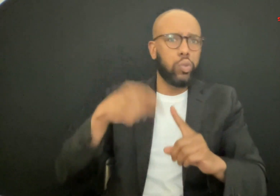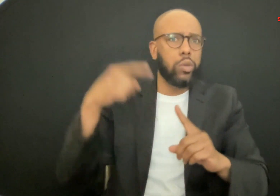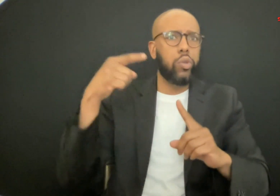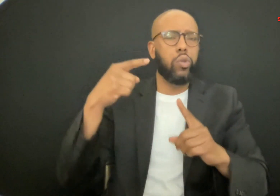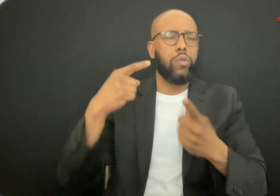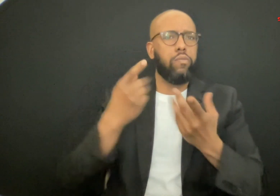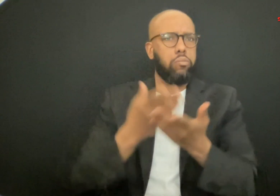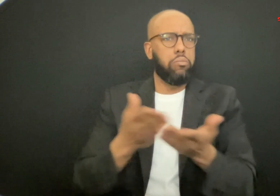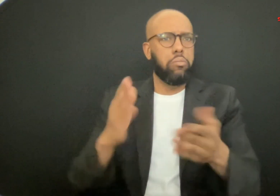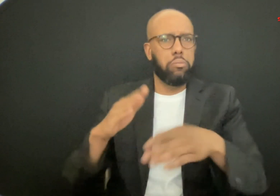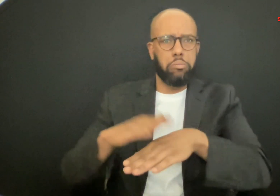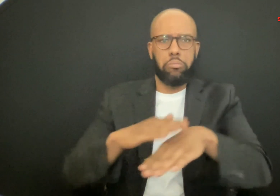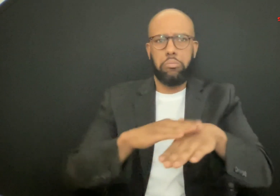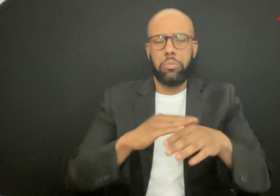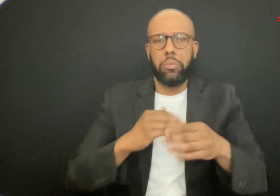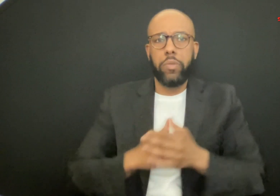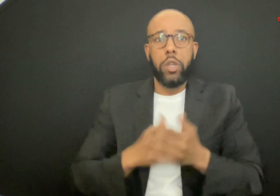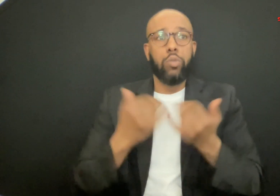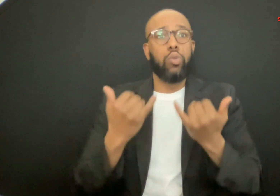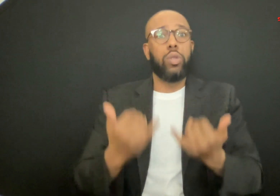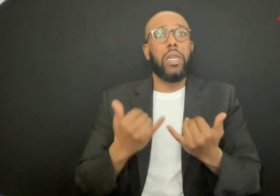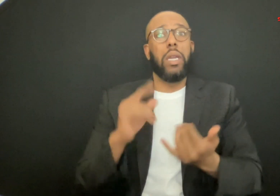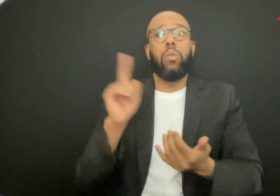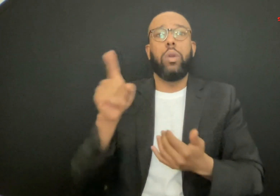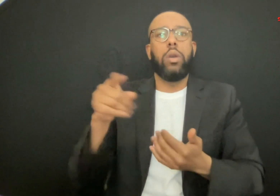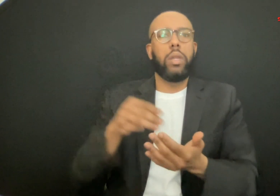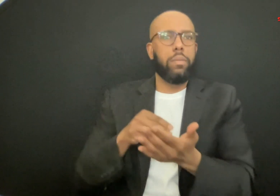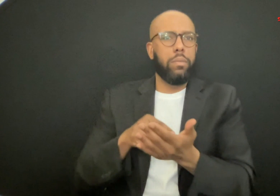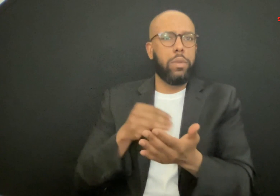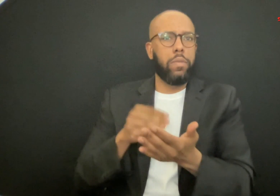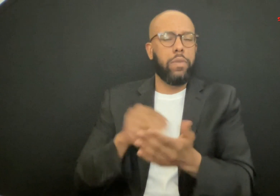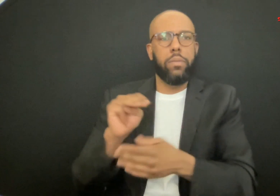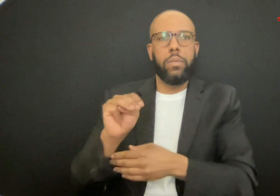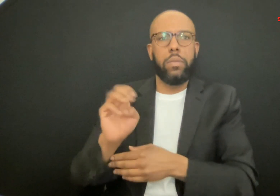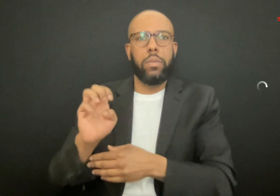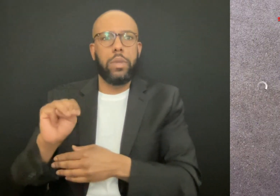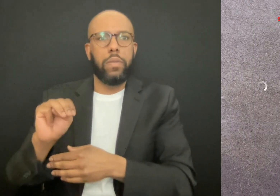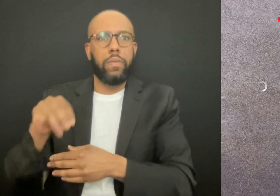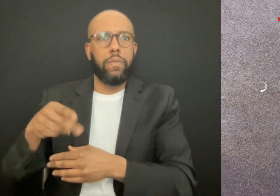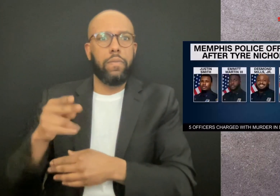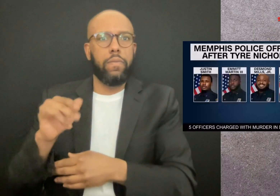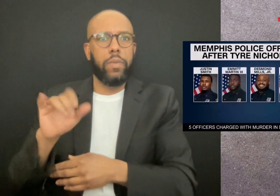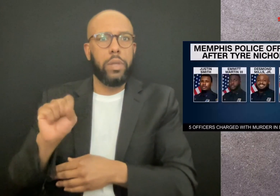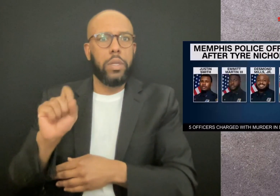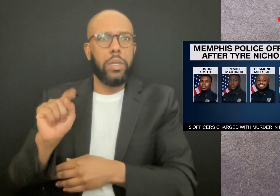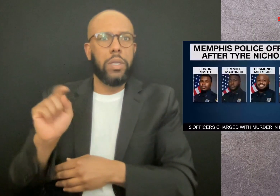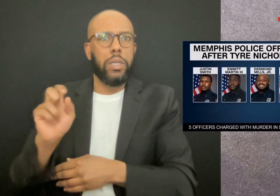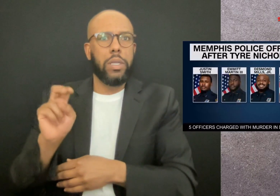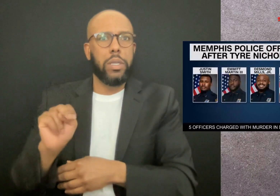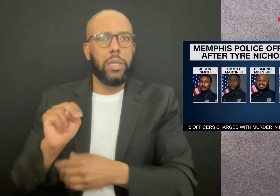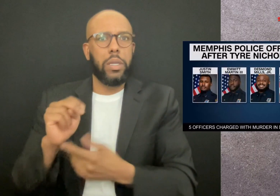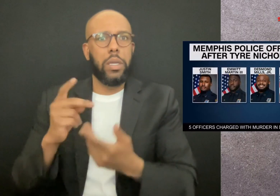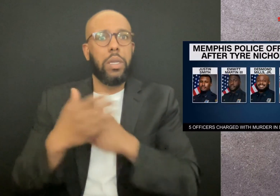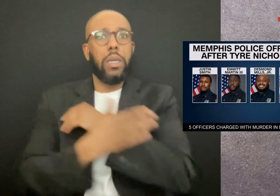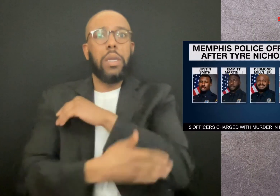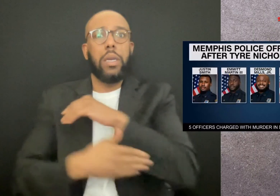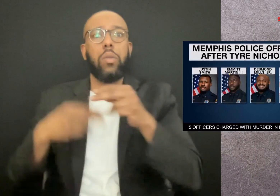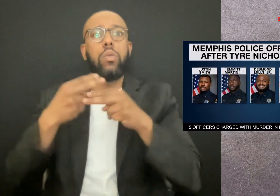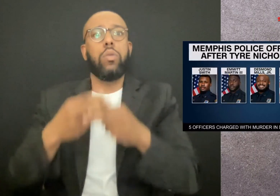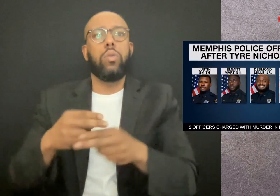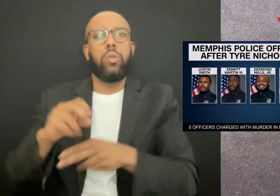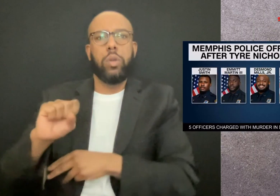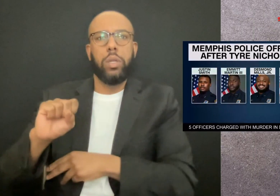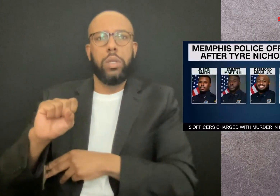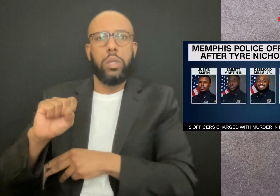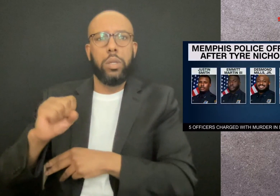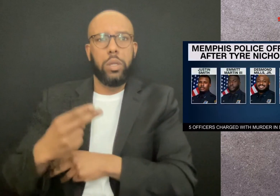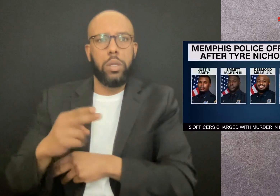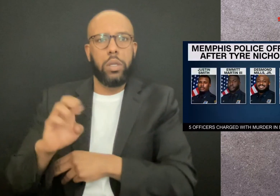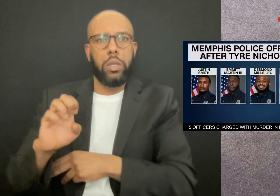we want to warn you may be disturbing to some viewers today in Memphis the Shelby County